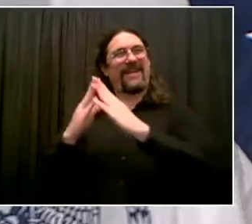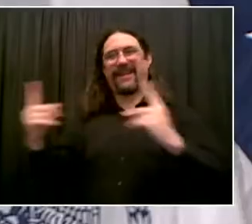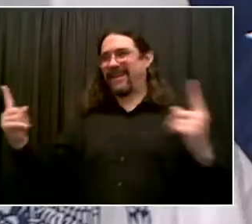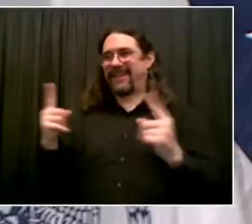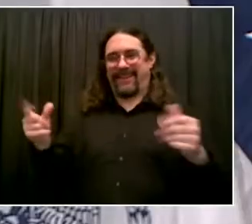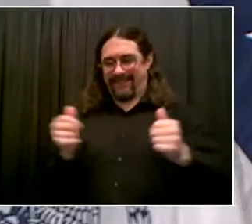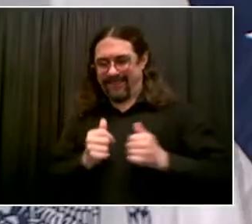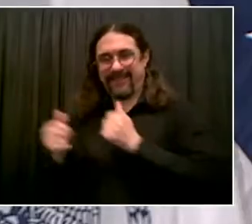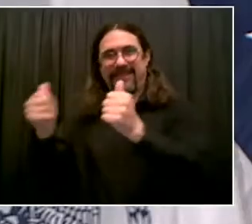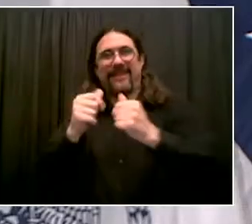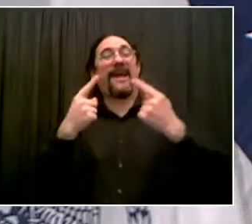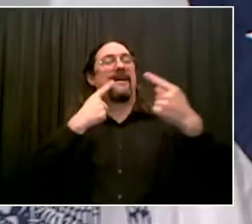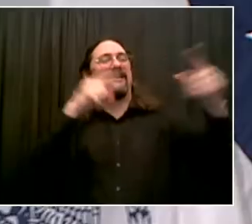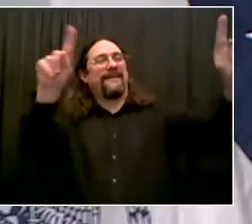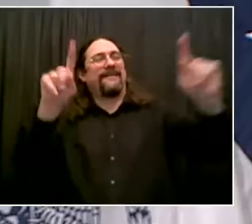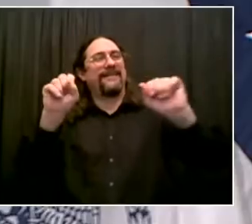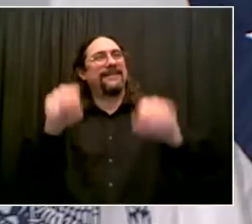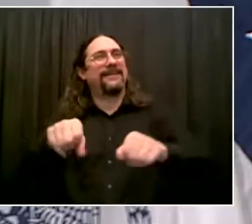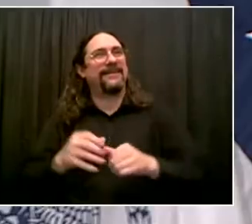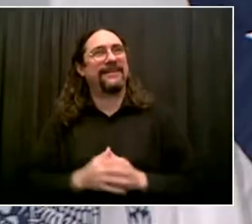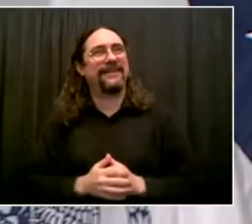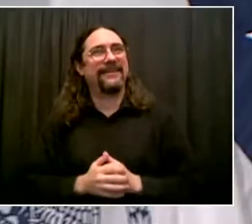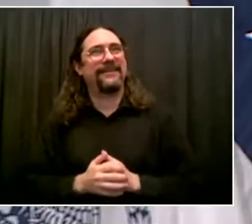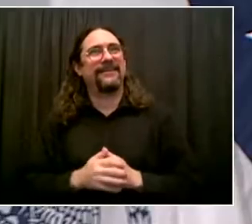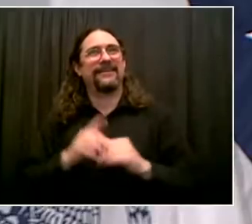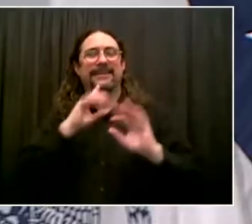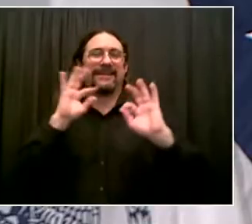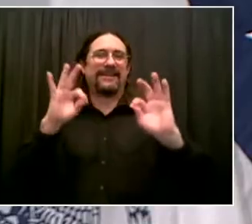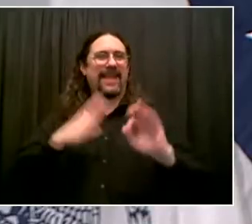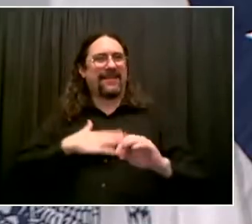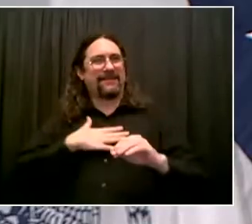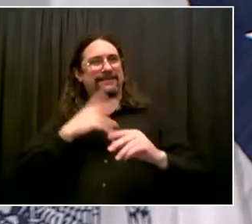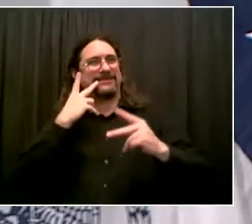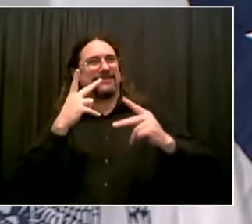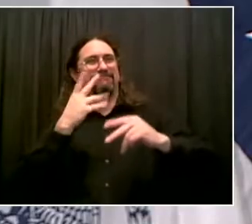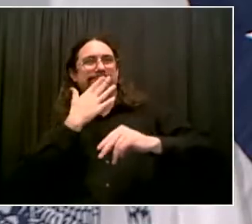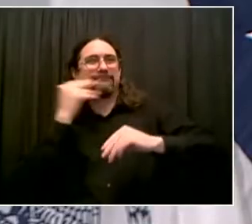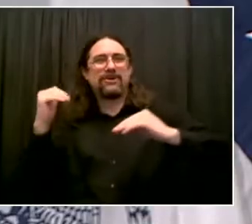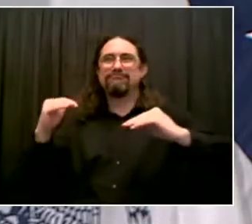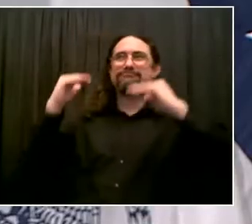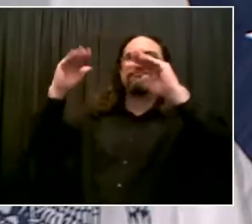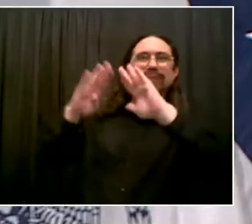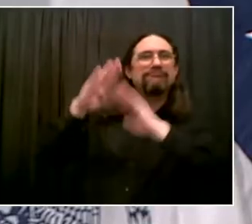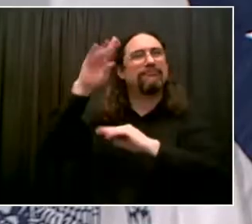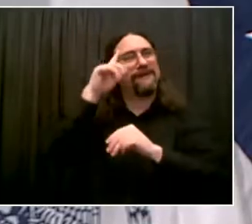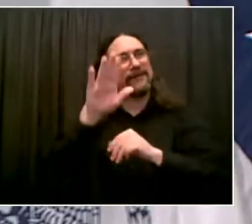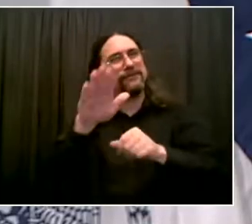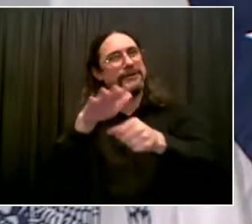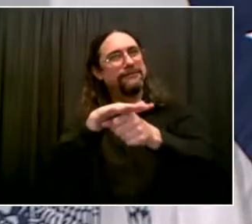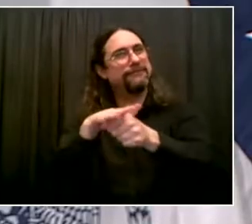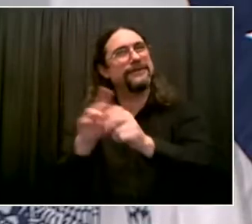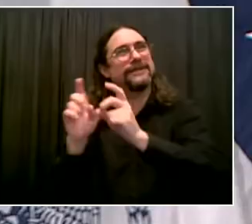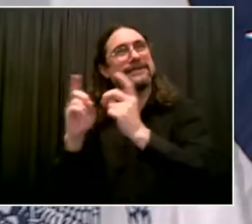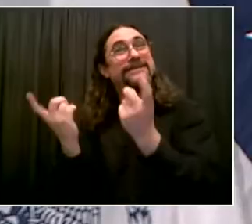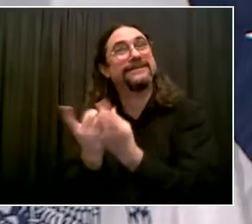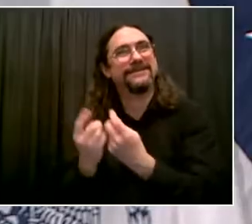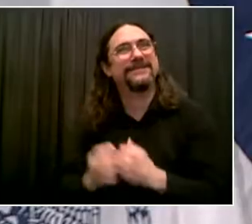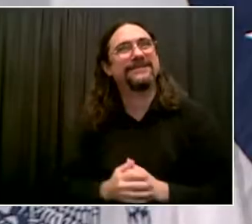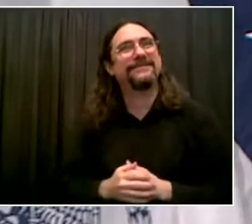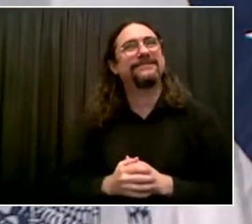THE VILLAGE ISSOTUHEAST QUEENS